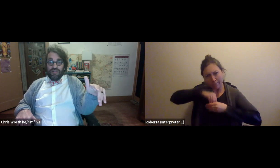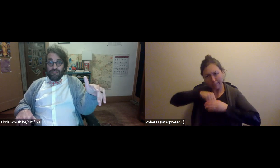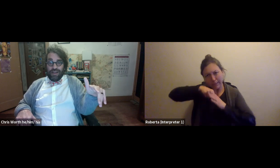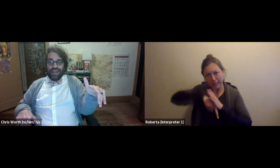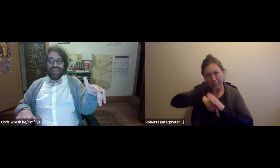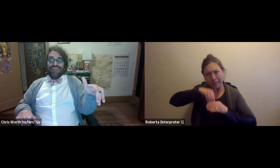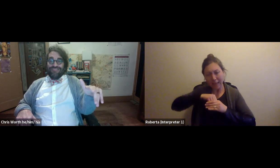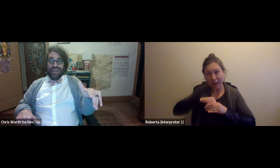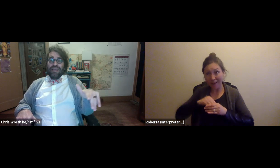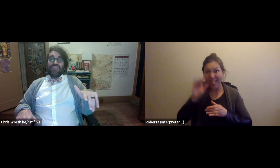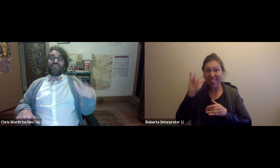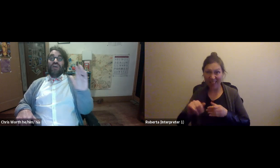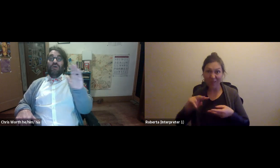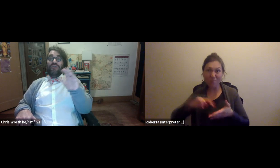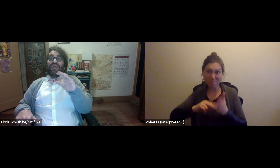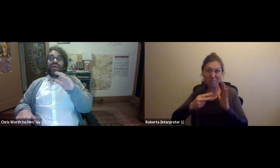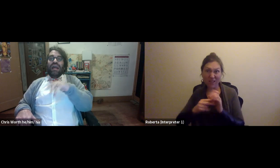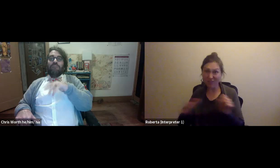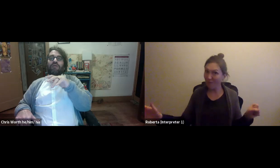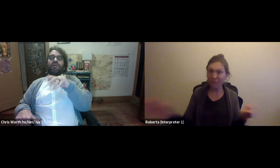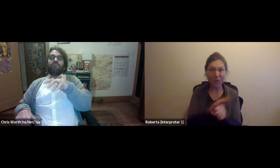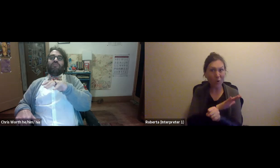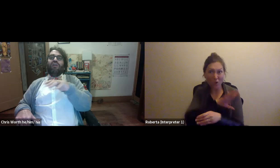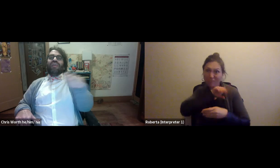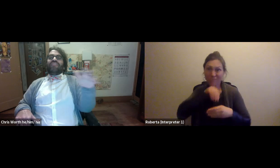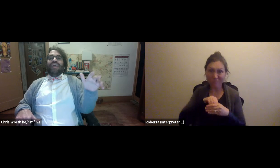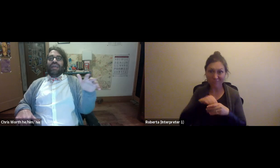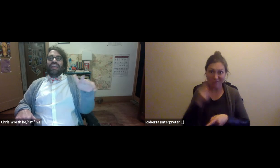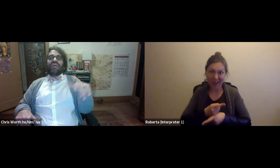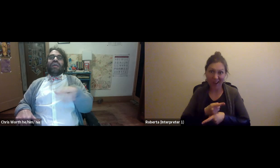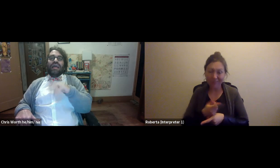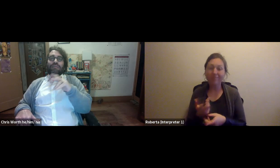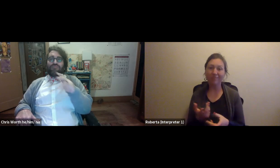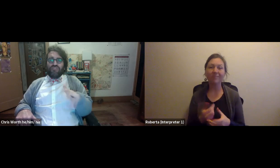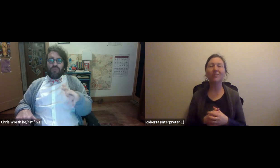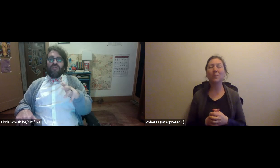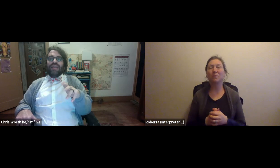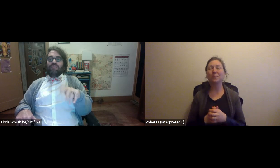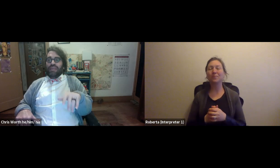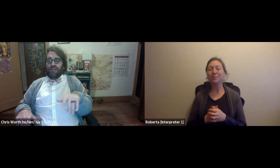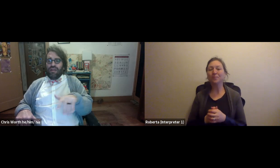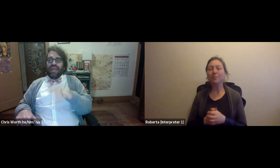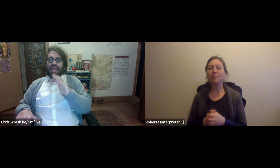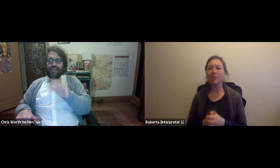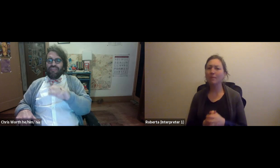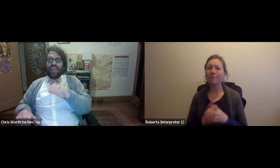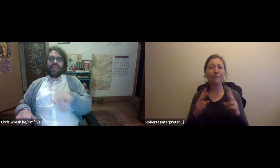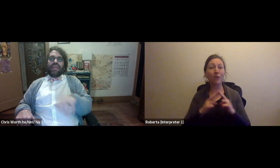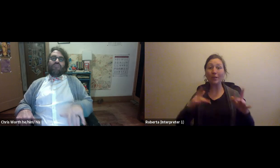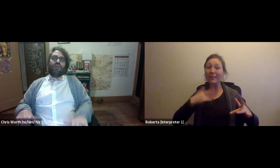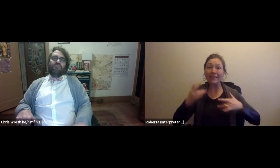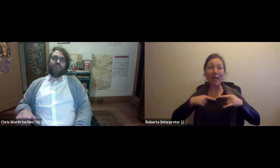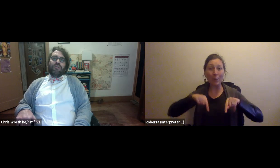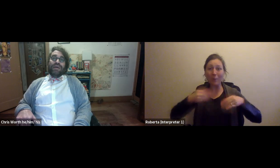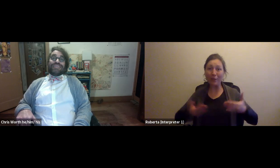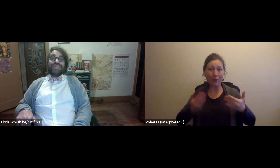right. So with all that said, I am so glad to be here, and let's get it kicked off by saying,